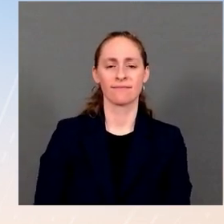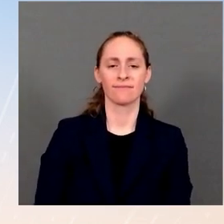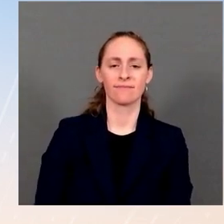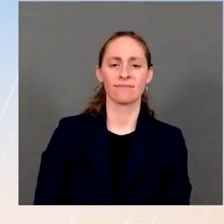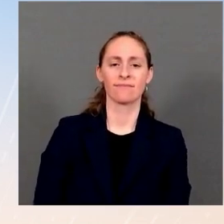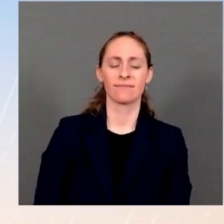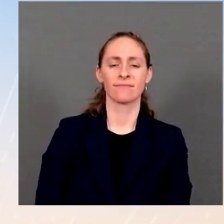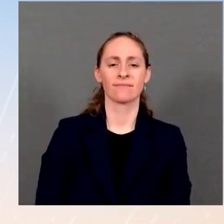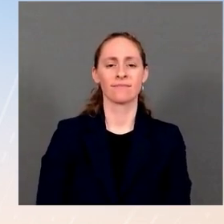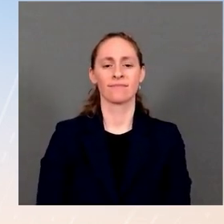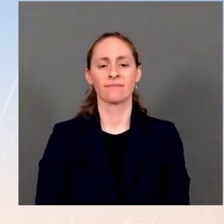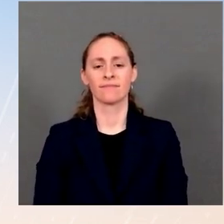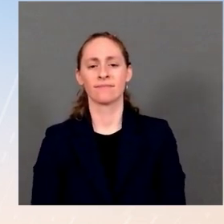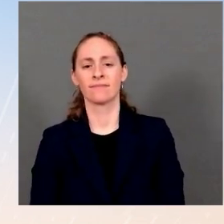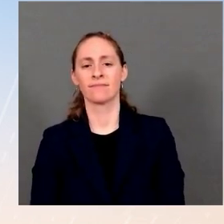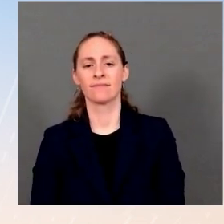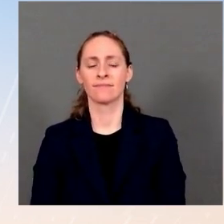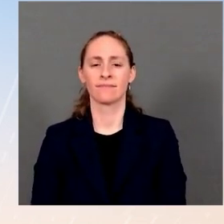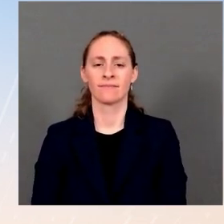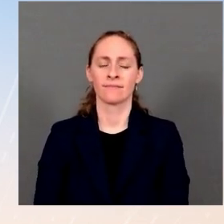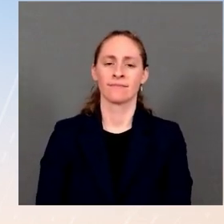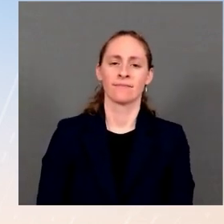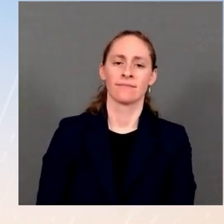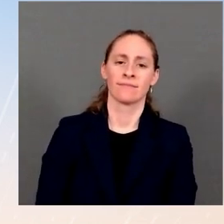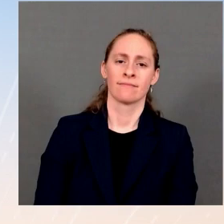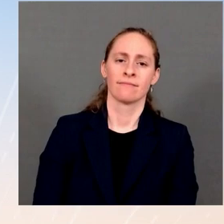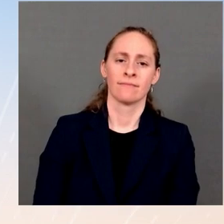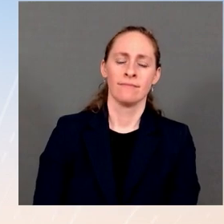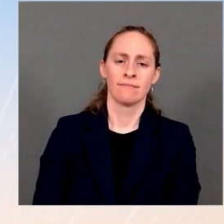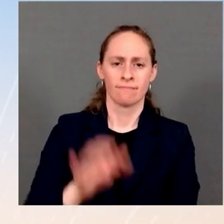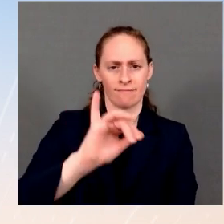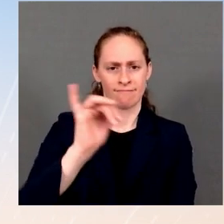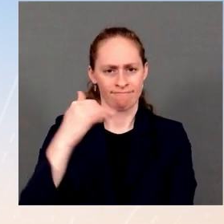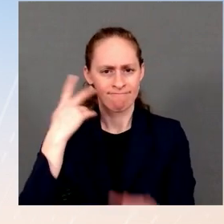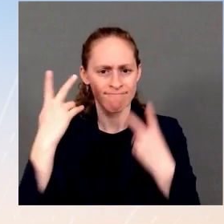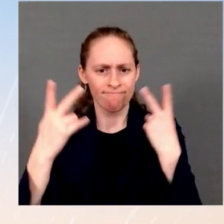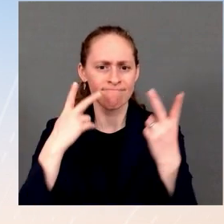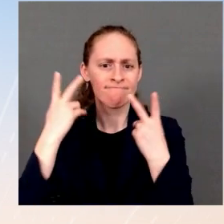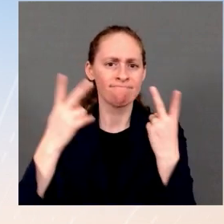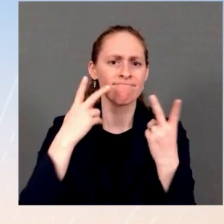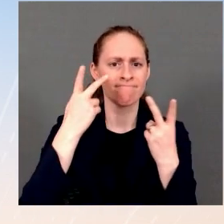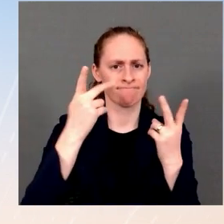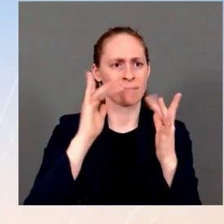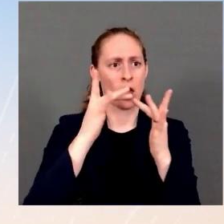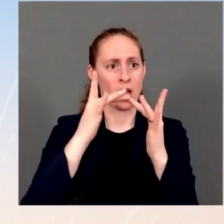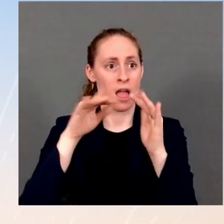because criminals know that security operations centers are often short-staffed,